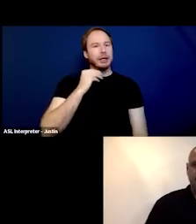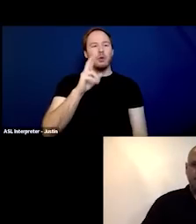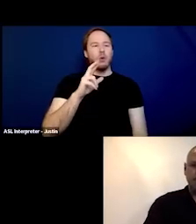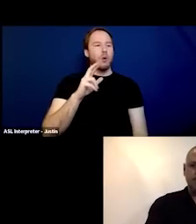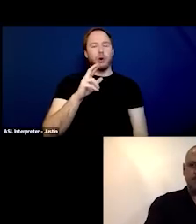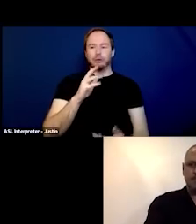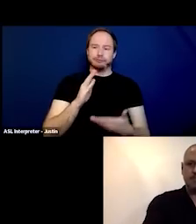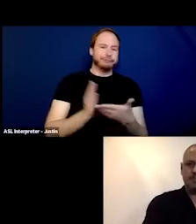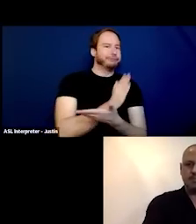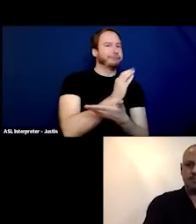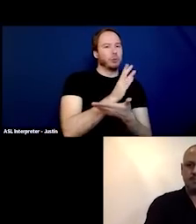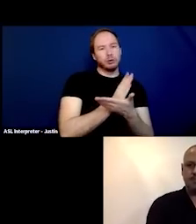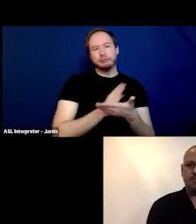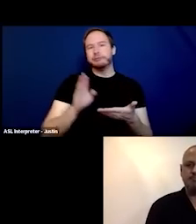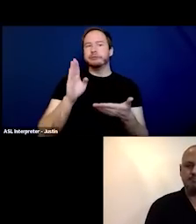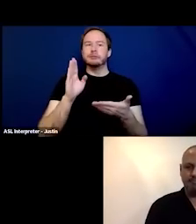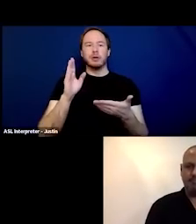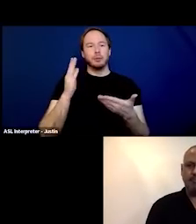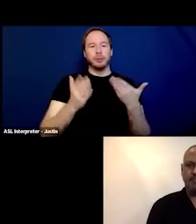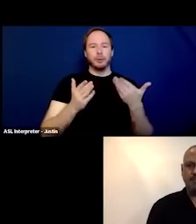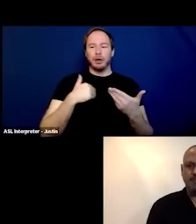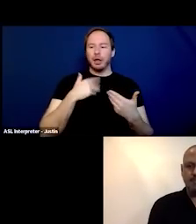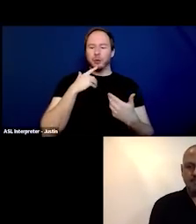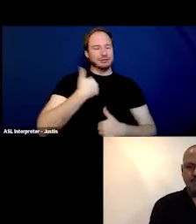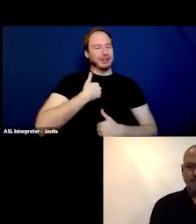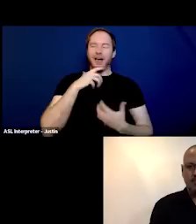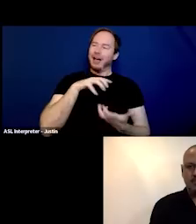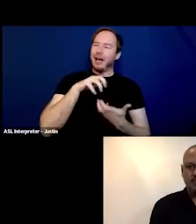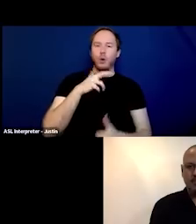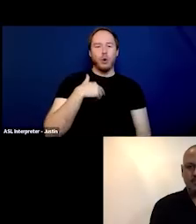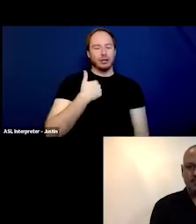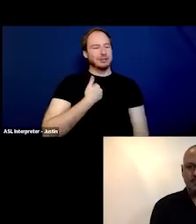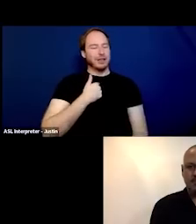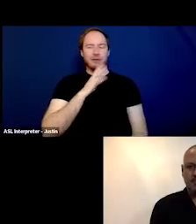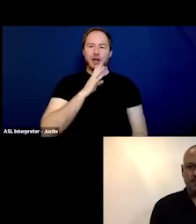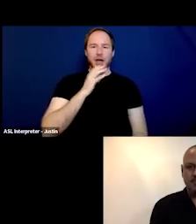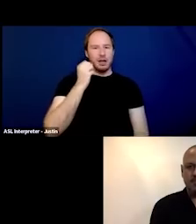where someone might laugh to themselves or talk to themself in a way that's clearly a response